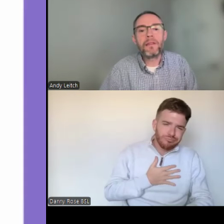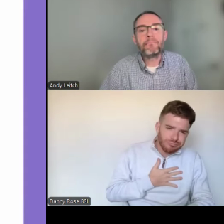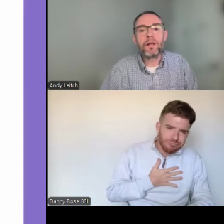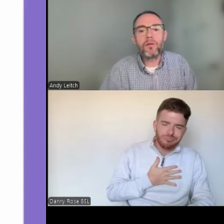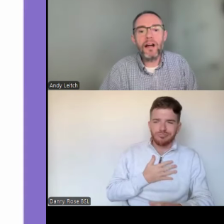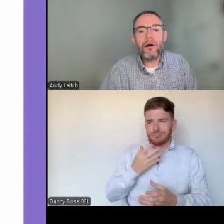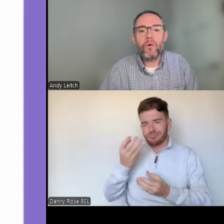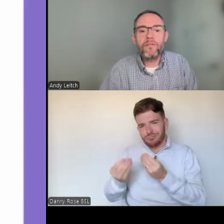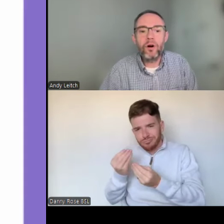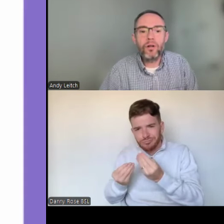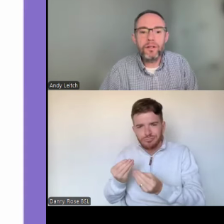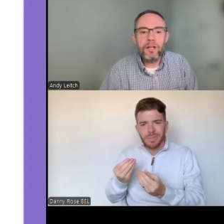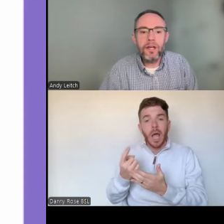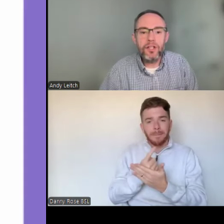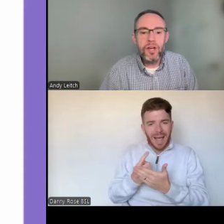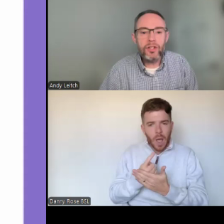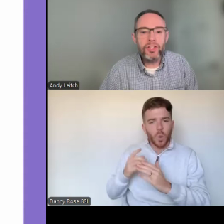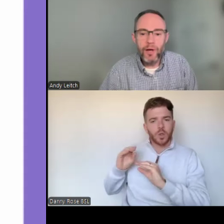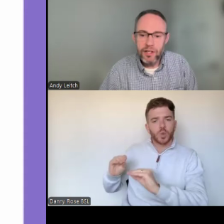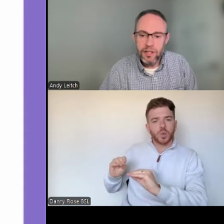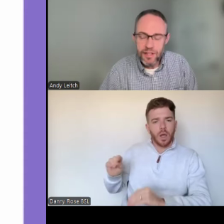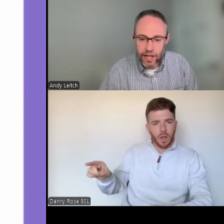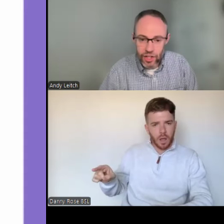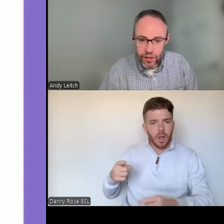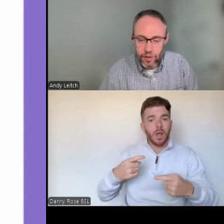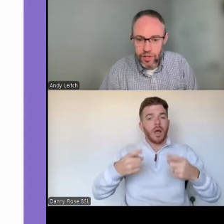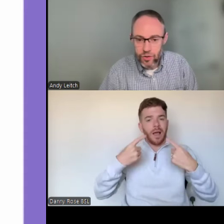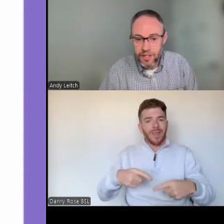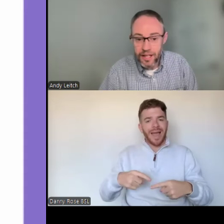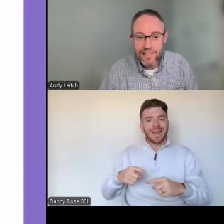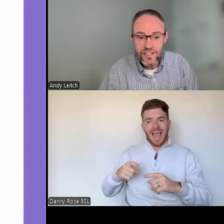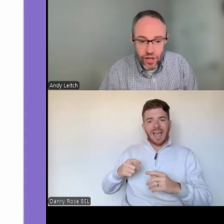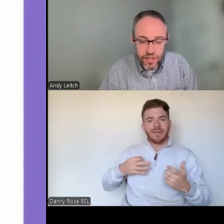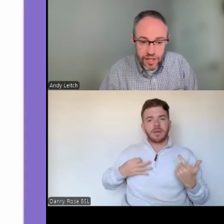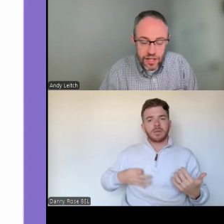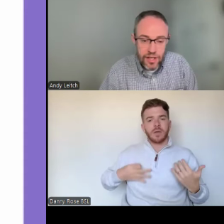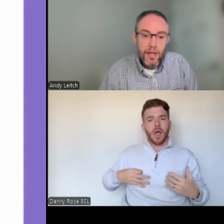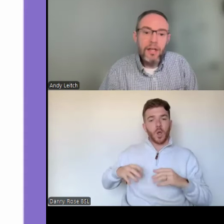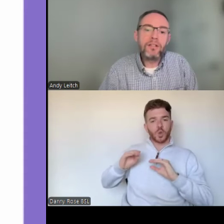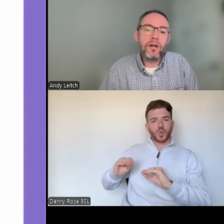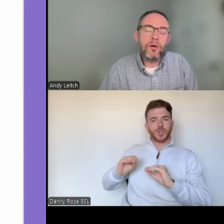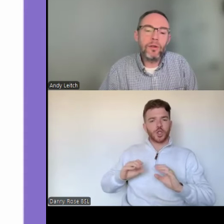and then below that, we've got the guitar tuition section, which is almost like his services.